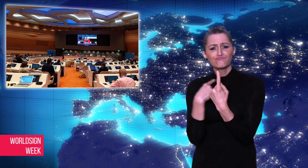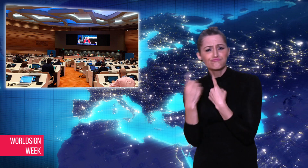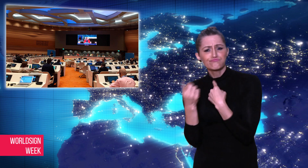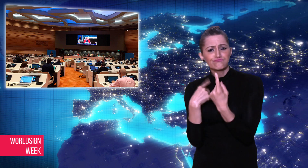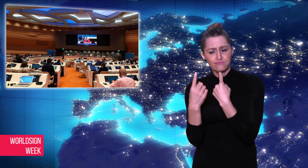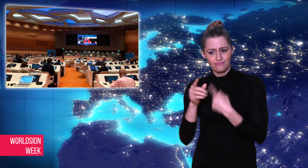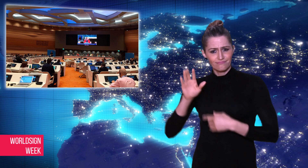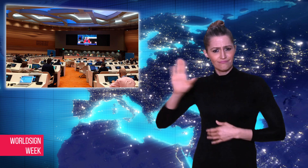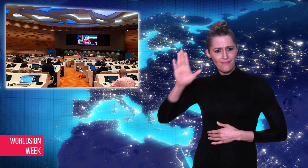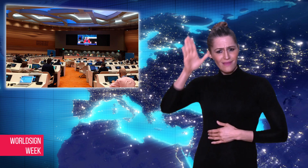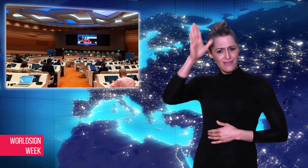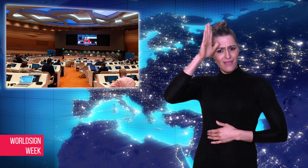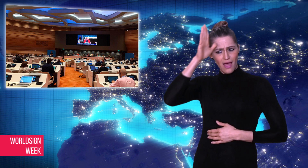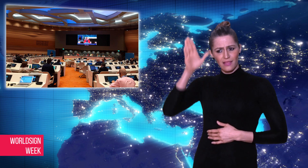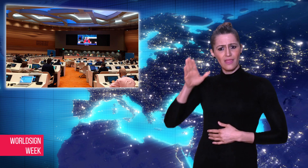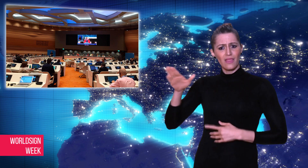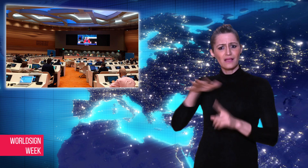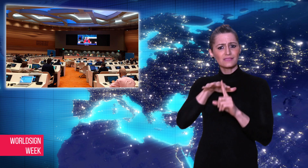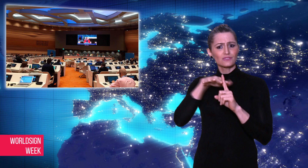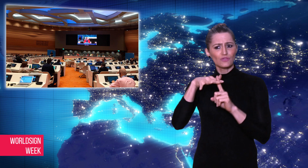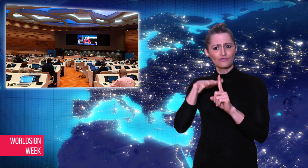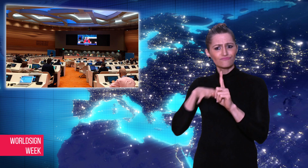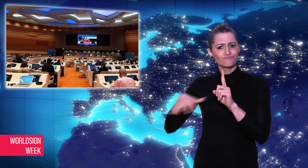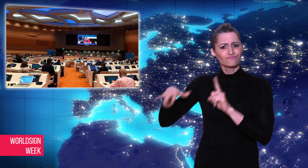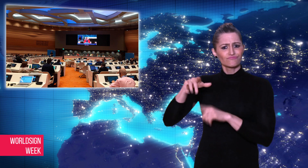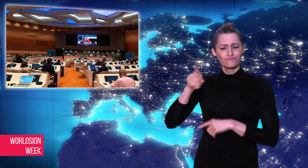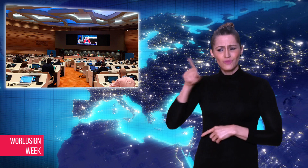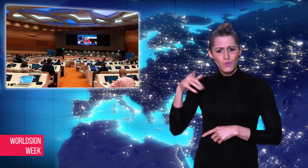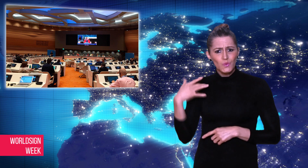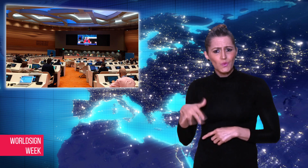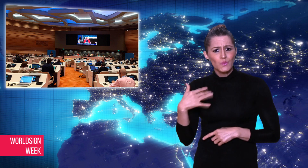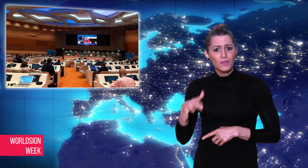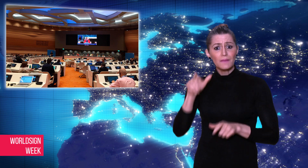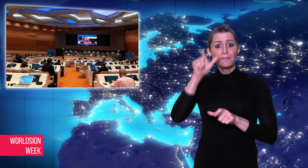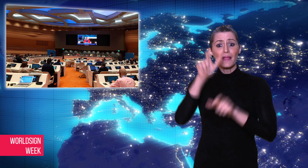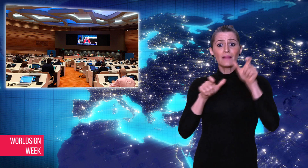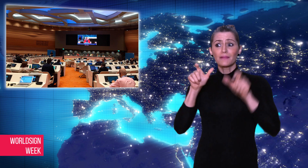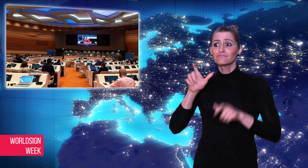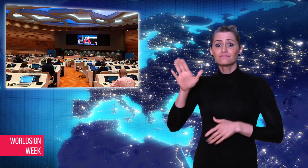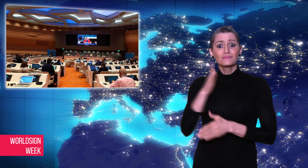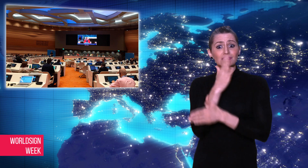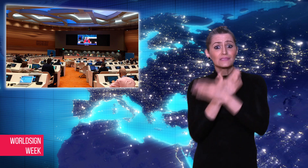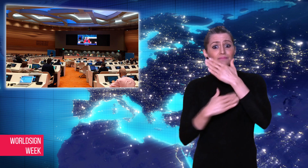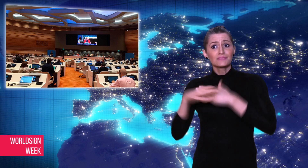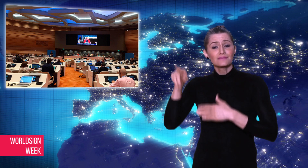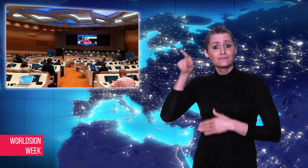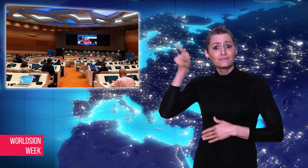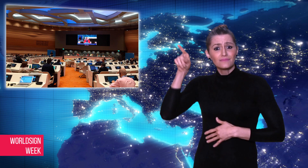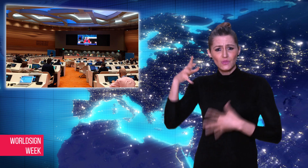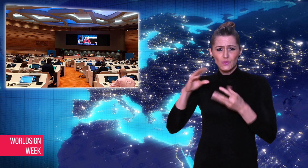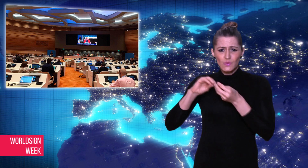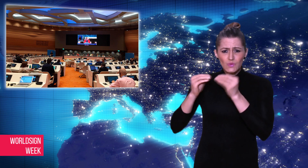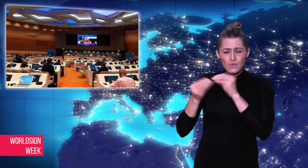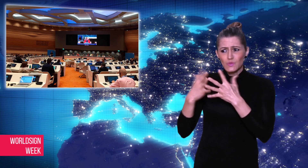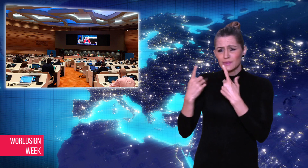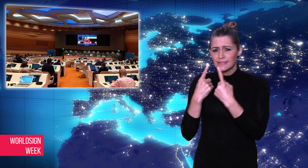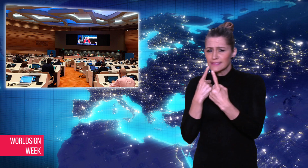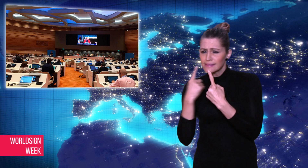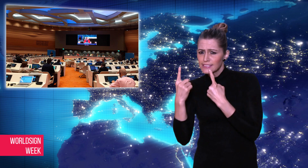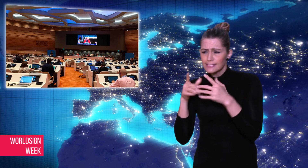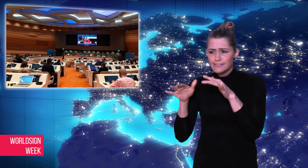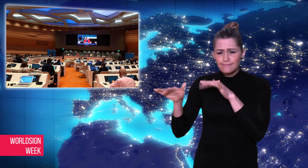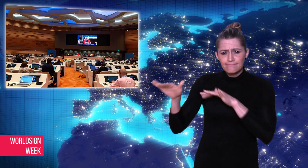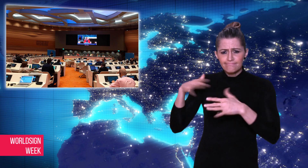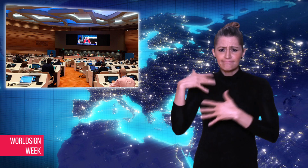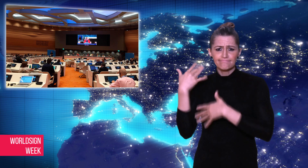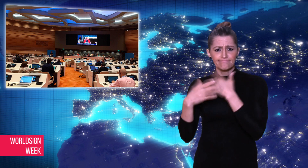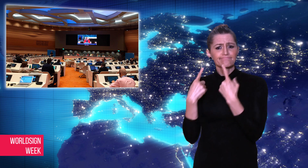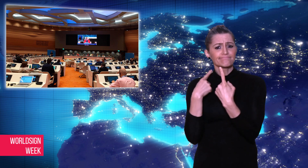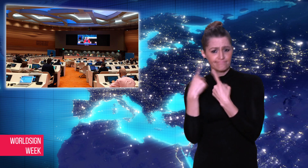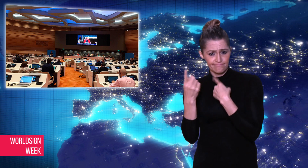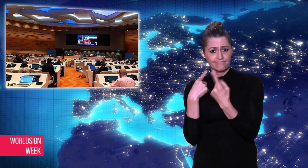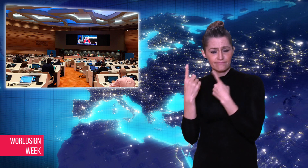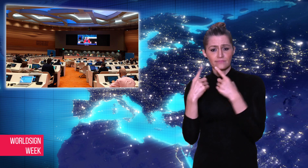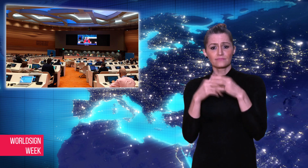Iraqi disability community to discuss the situation of